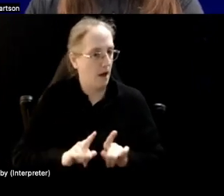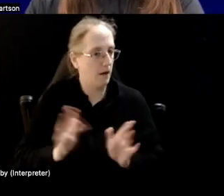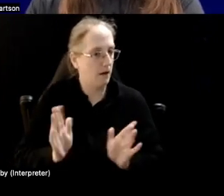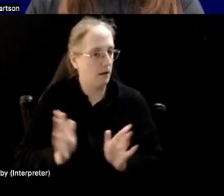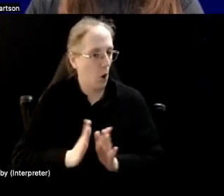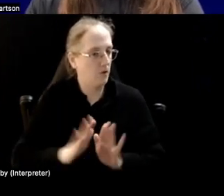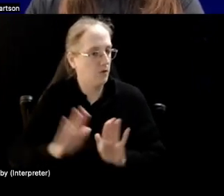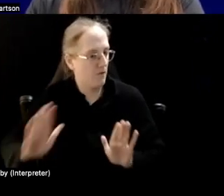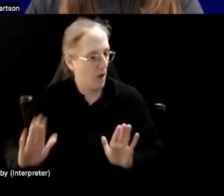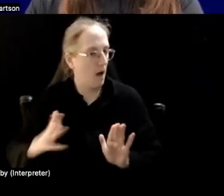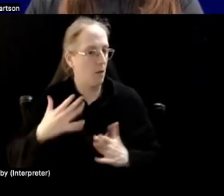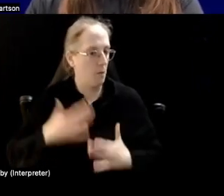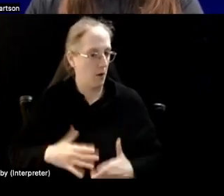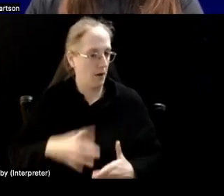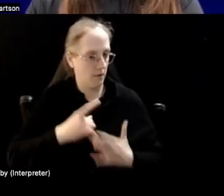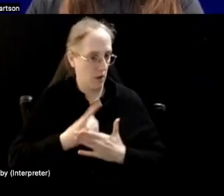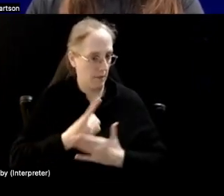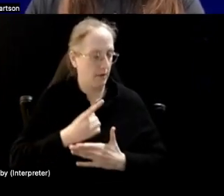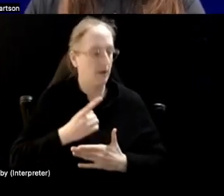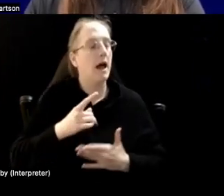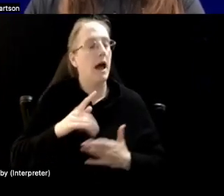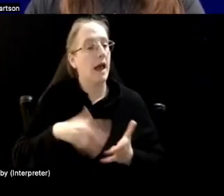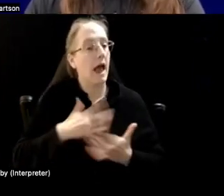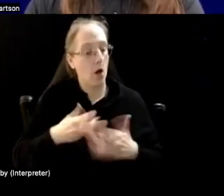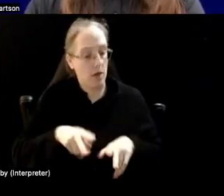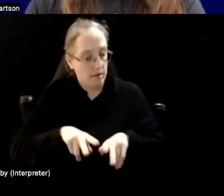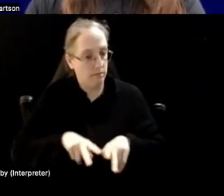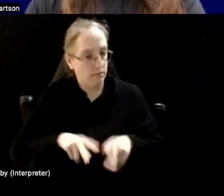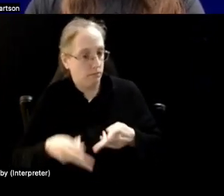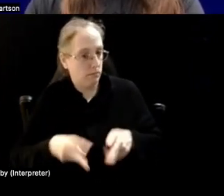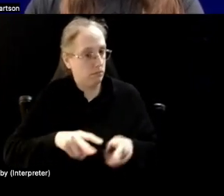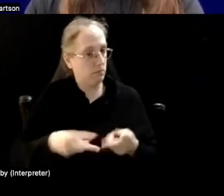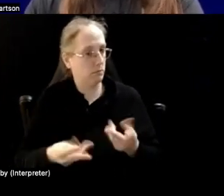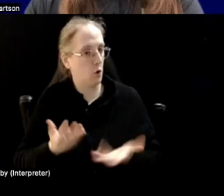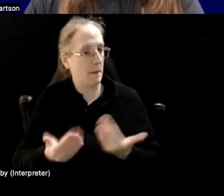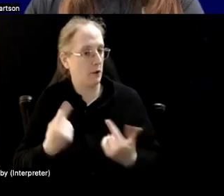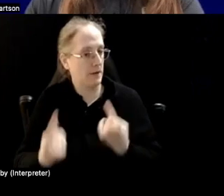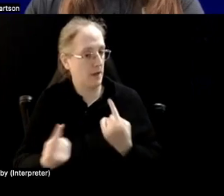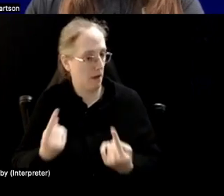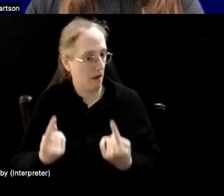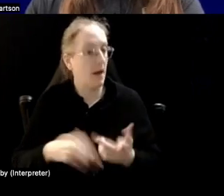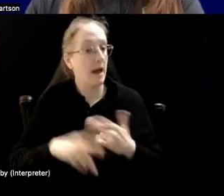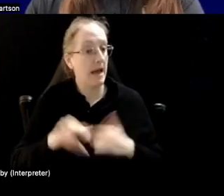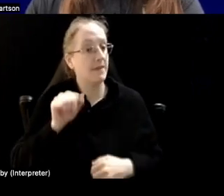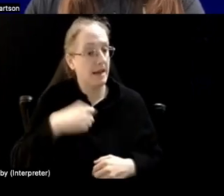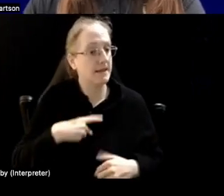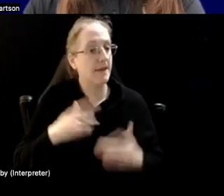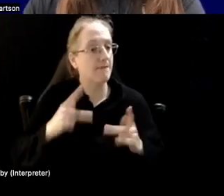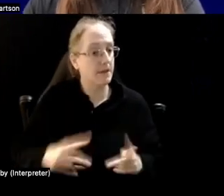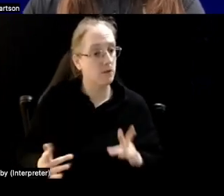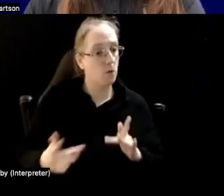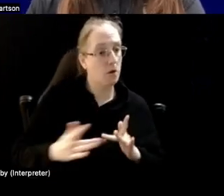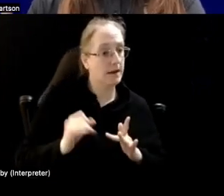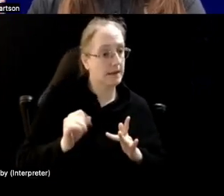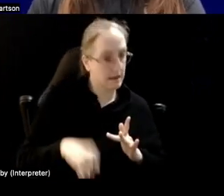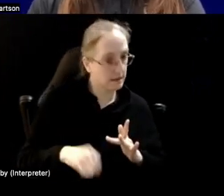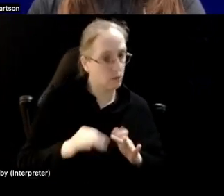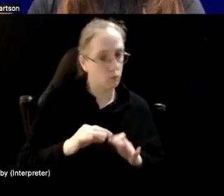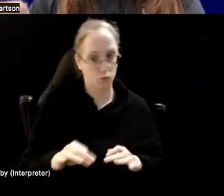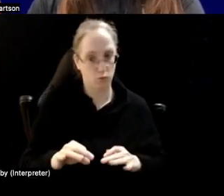positioned in relation to each other, whether there's going to be physical contact or not and